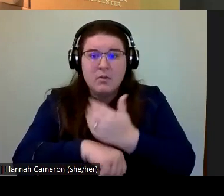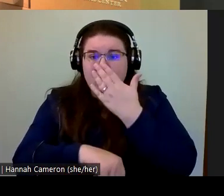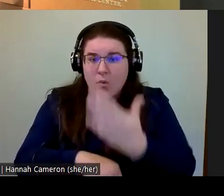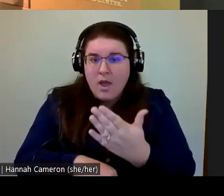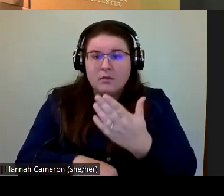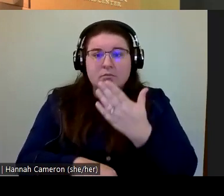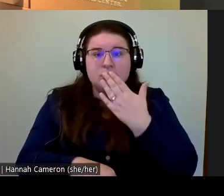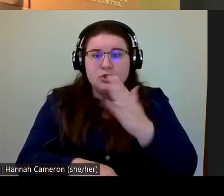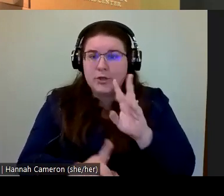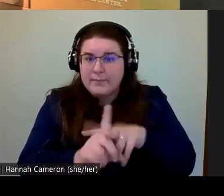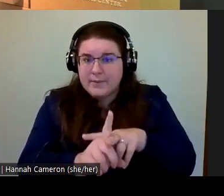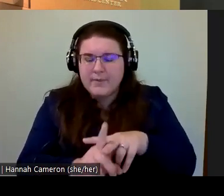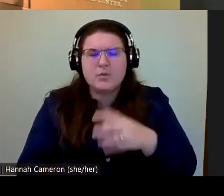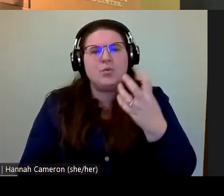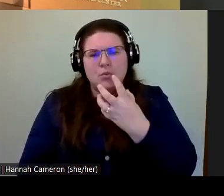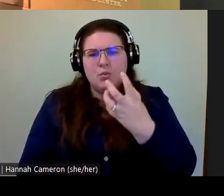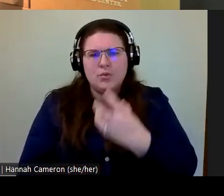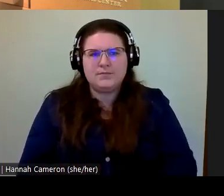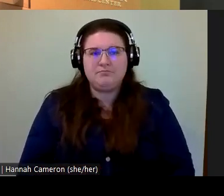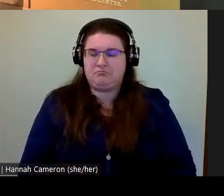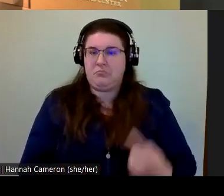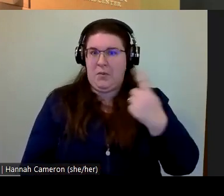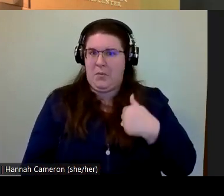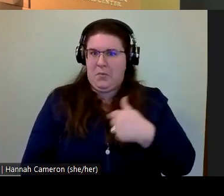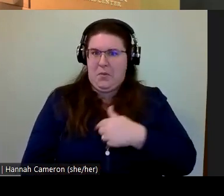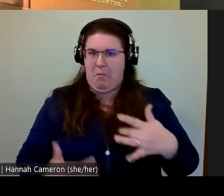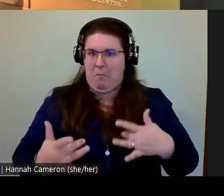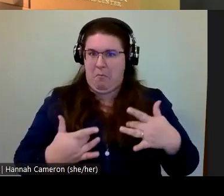we got a little more ambitious we said all right this works for depression it works for anxiety